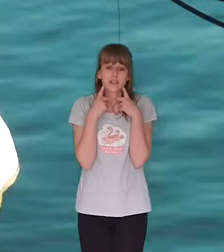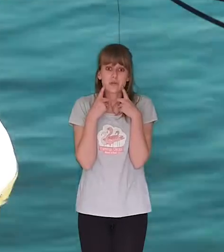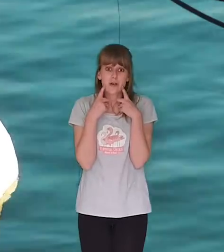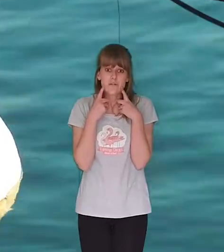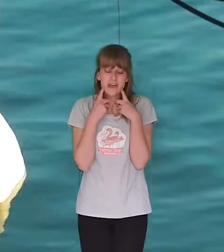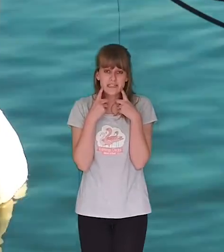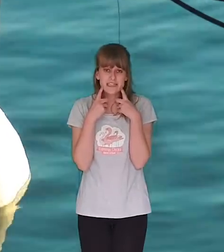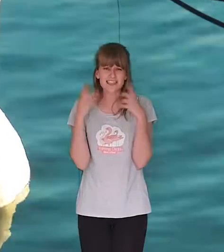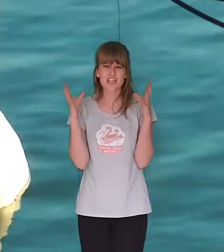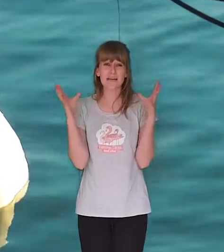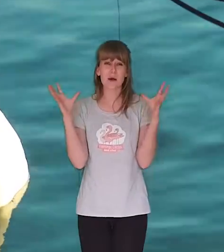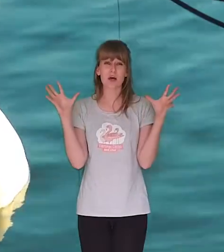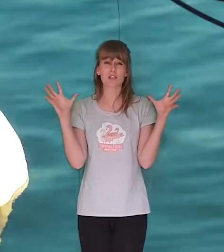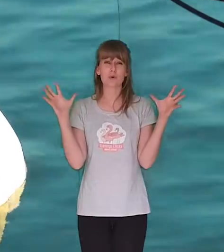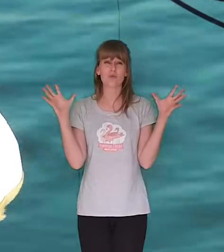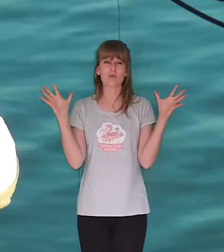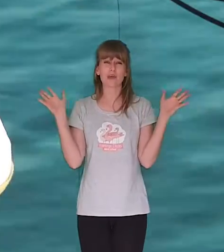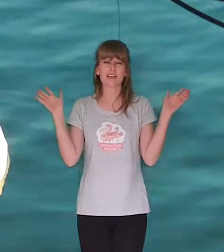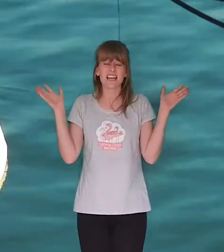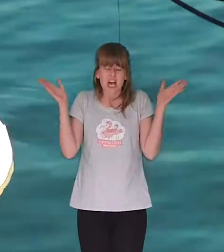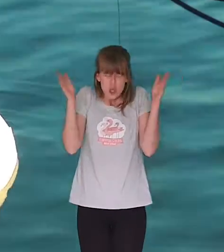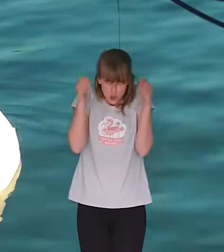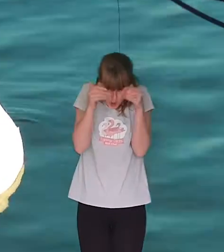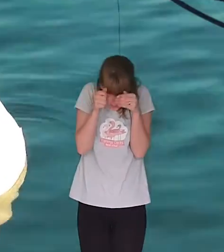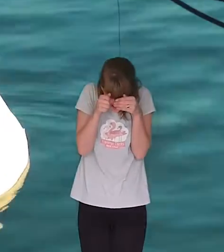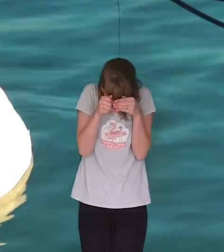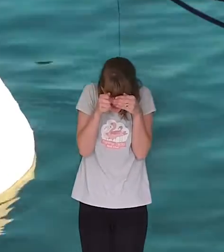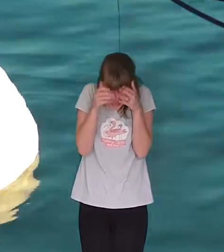use our faces to think about our swans wings, closing and opening,